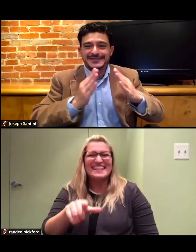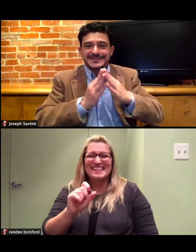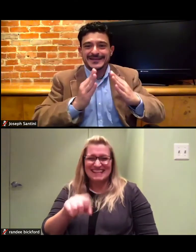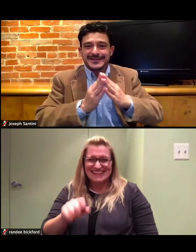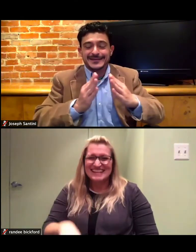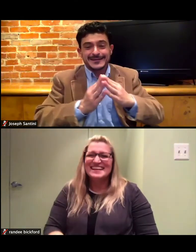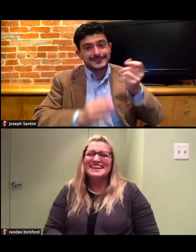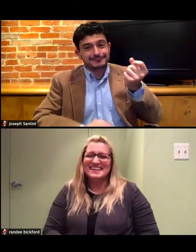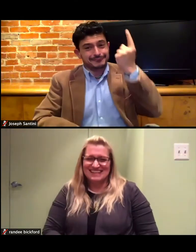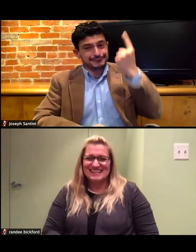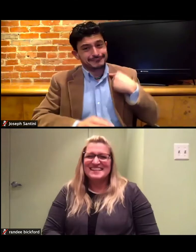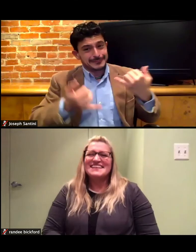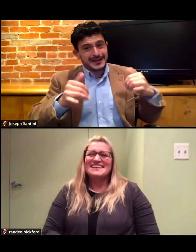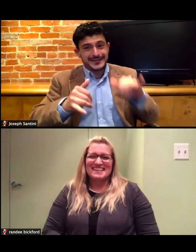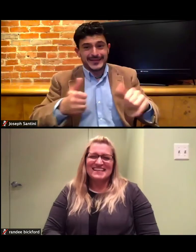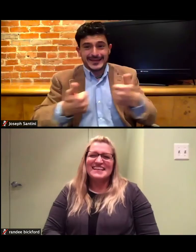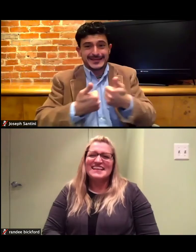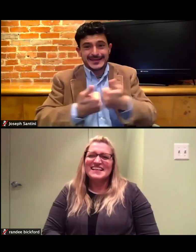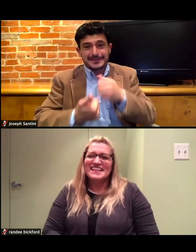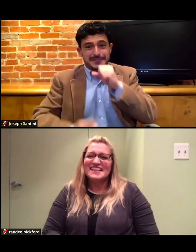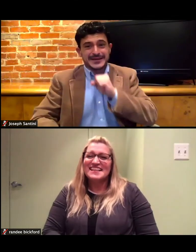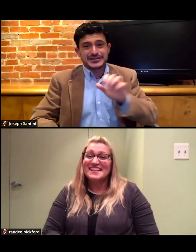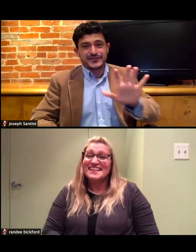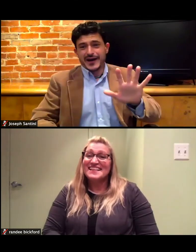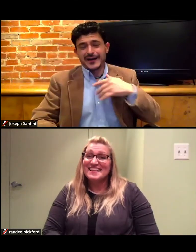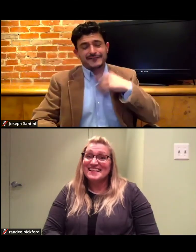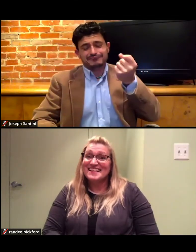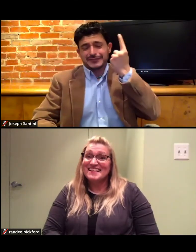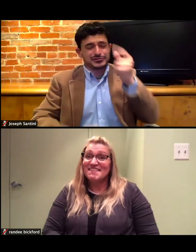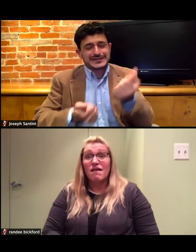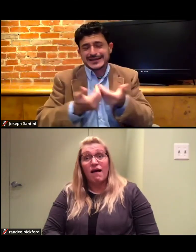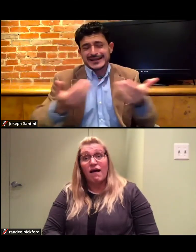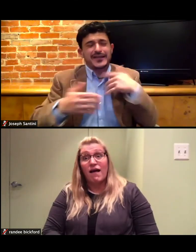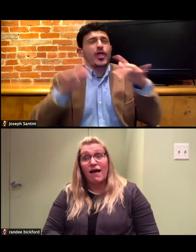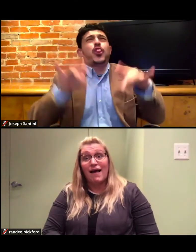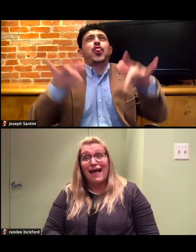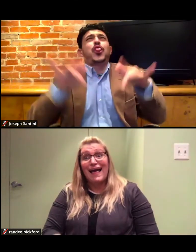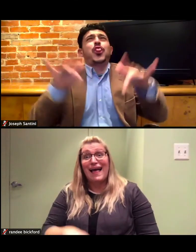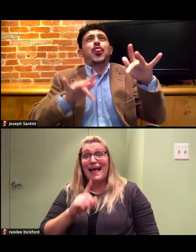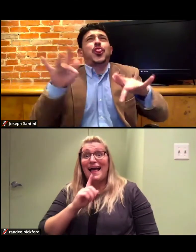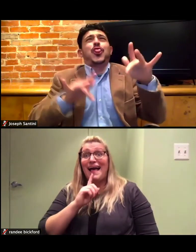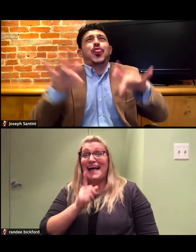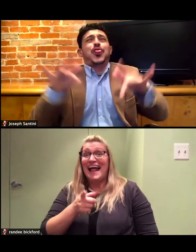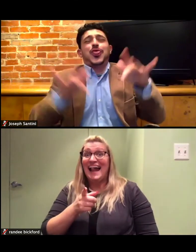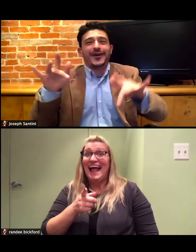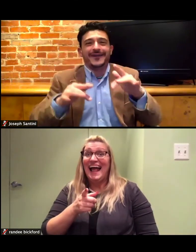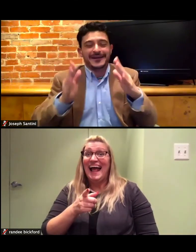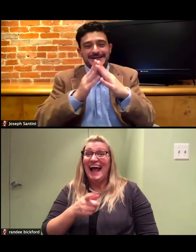of financial literacy through SimCity. I played that game. I think they understand anything.